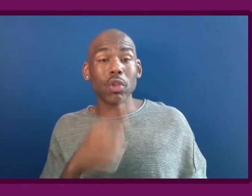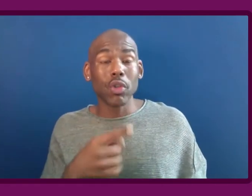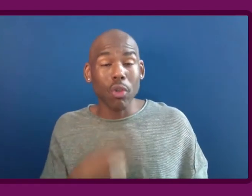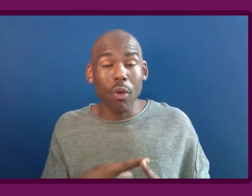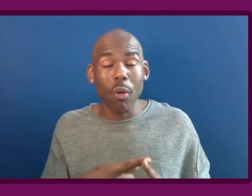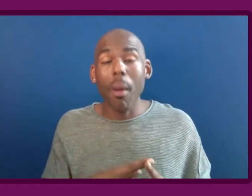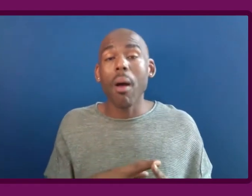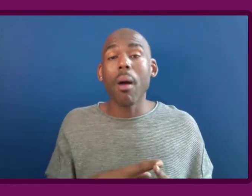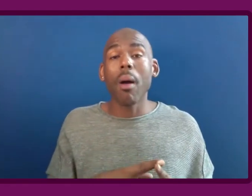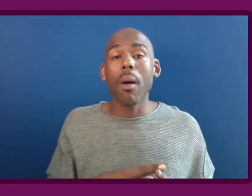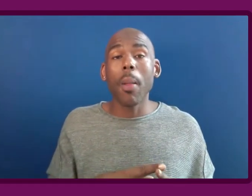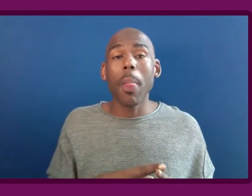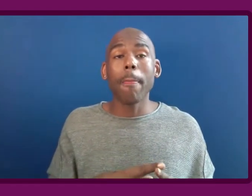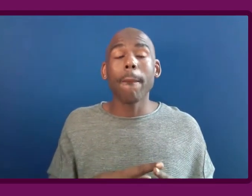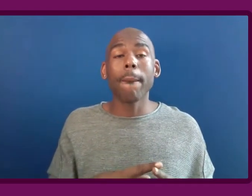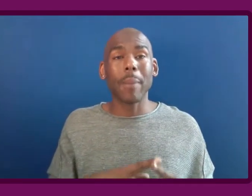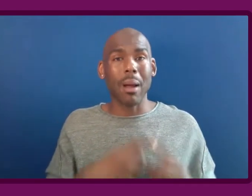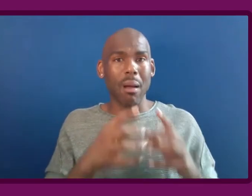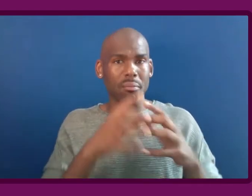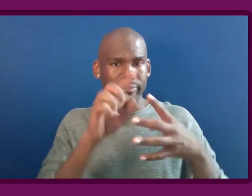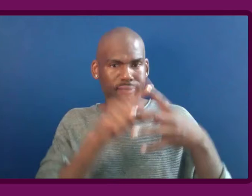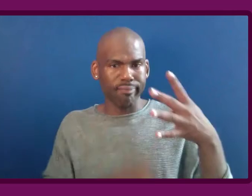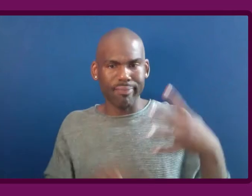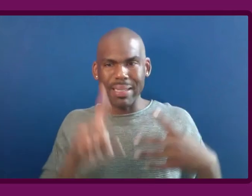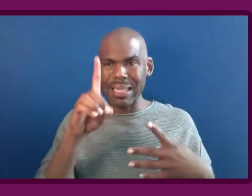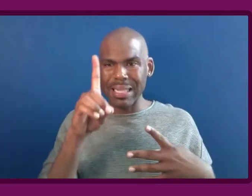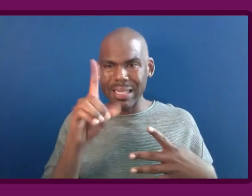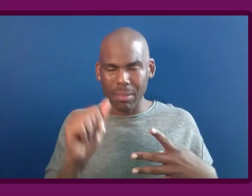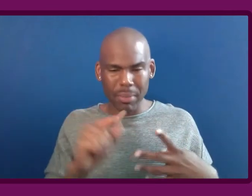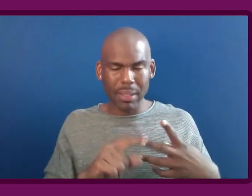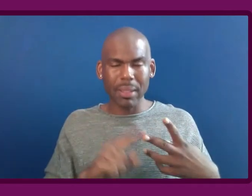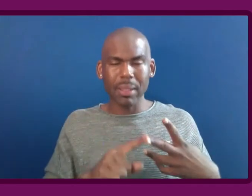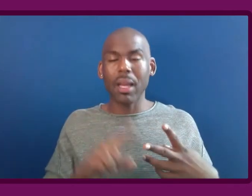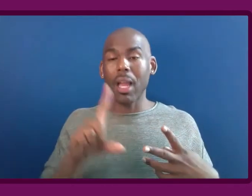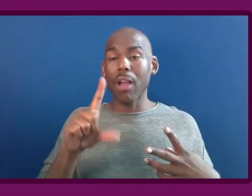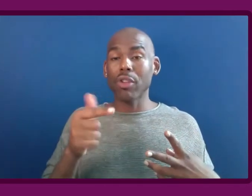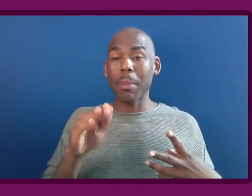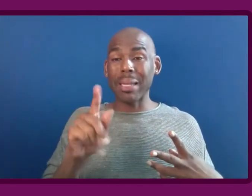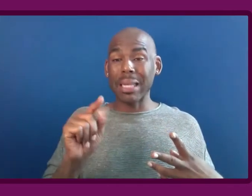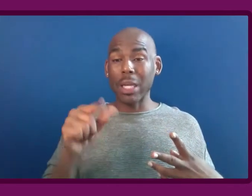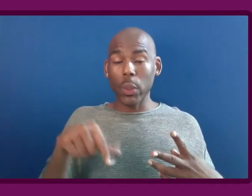we talk about boxes. We talk about disability. We talk about LGBT. We talk about women. We